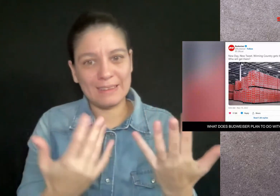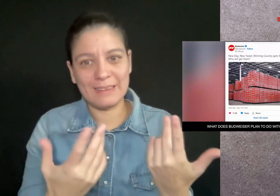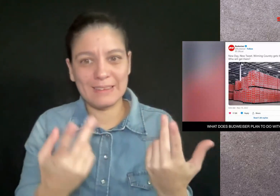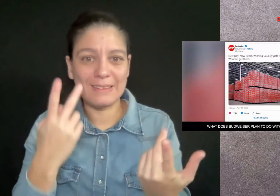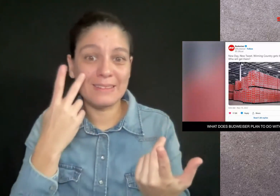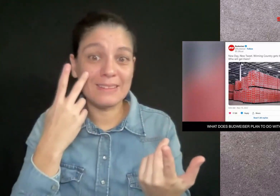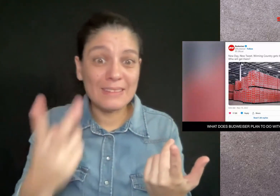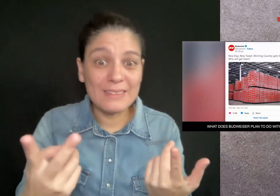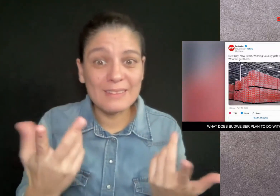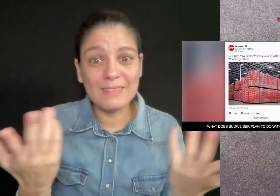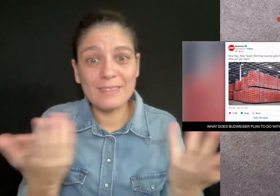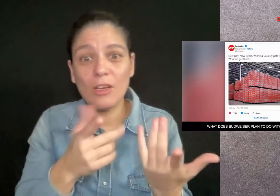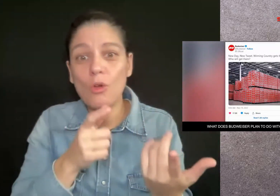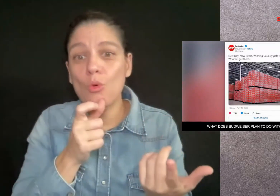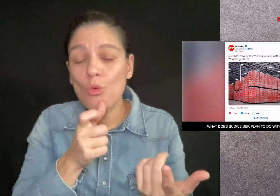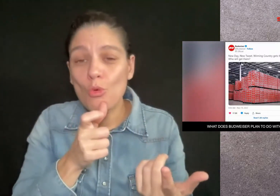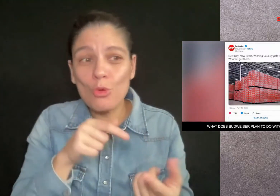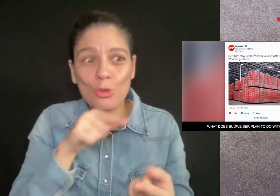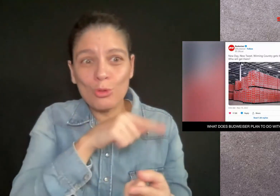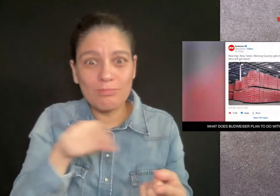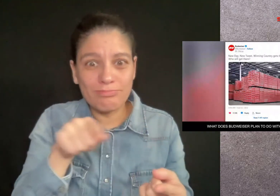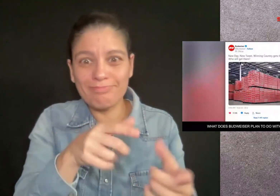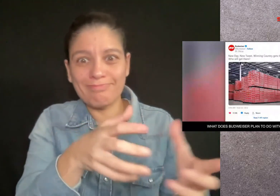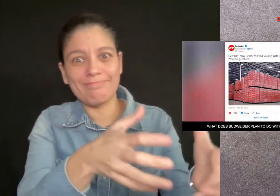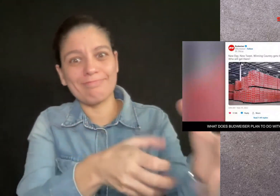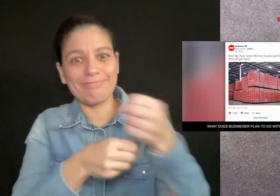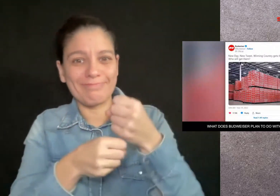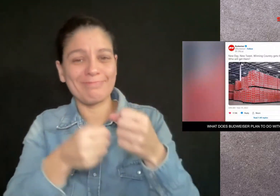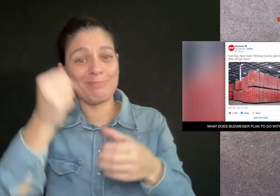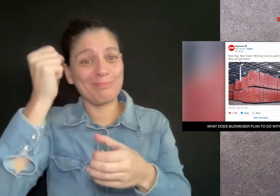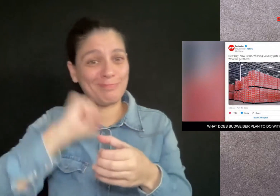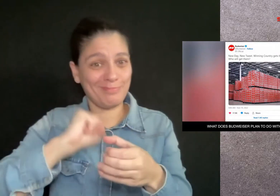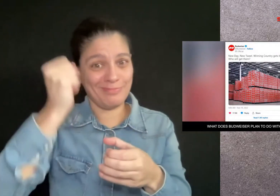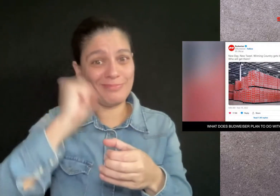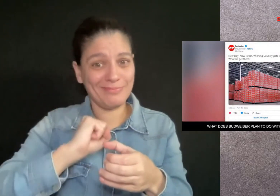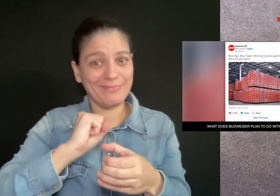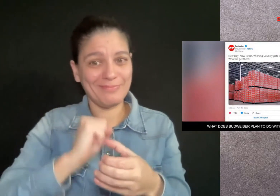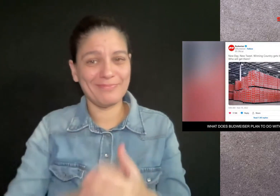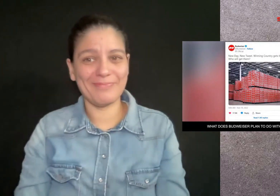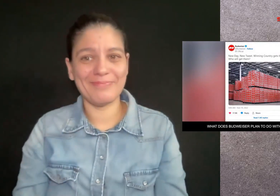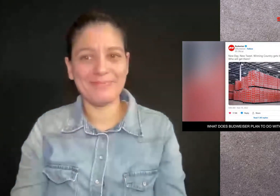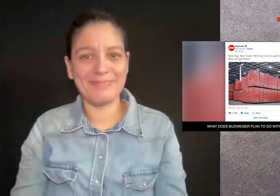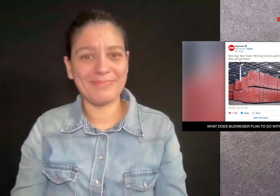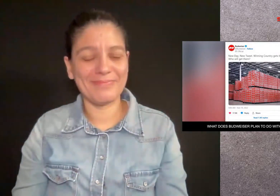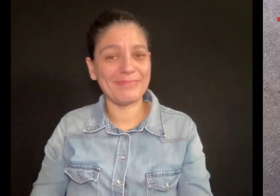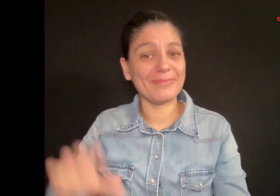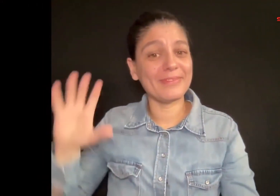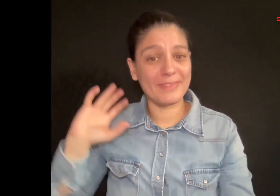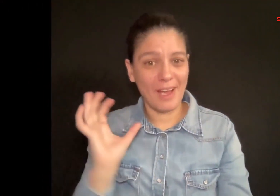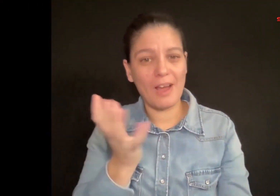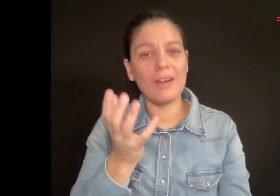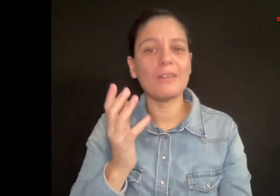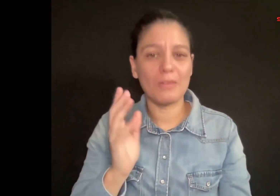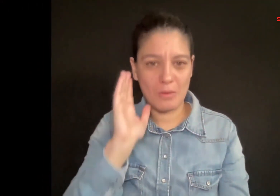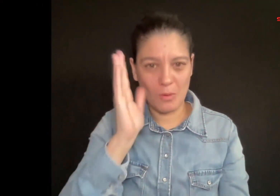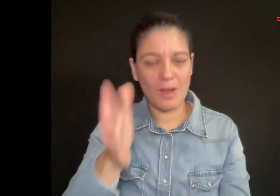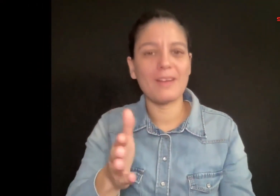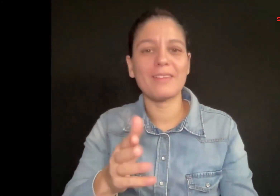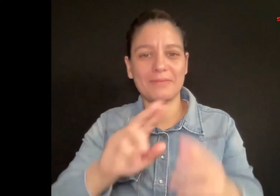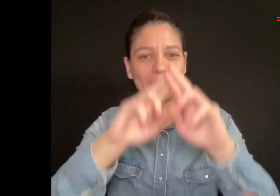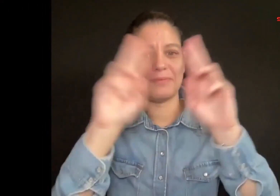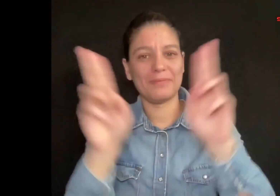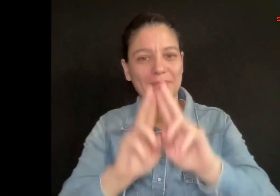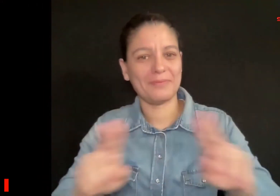see who gets all that beer Sign1News will be broadcasting international news updates